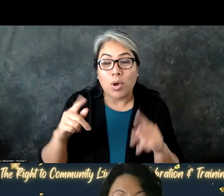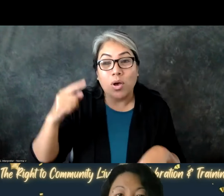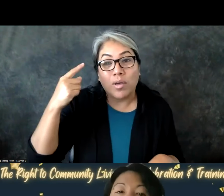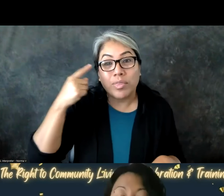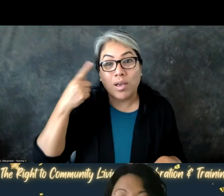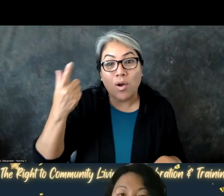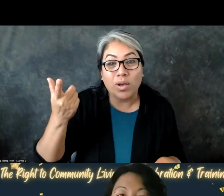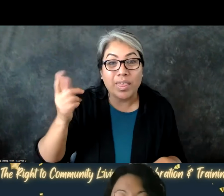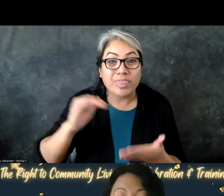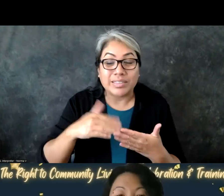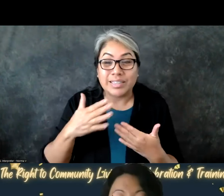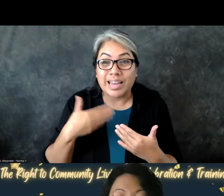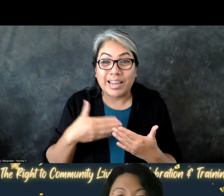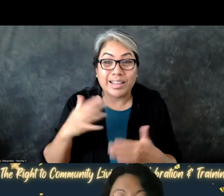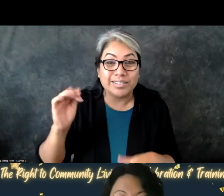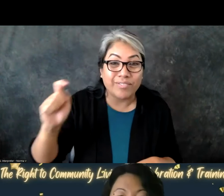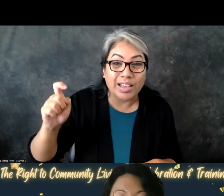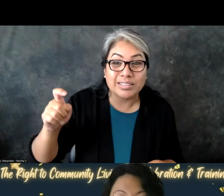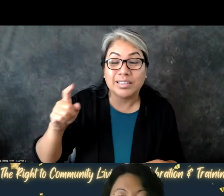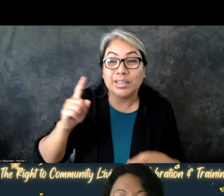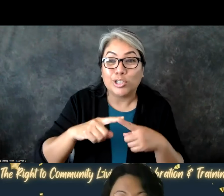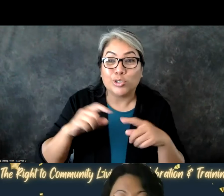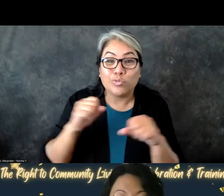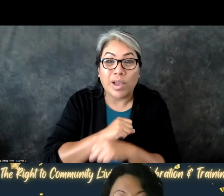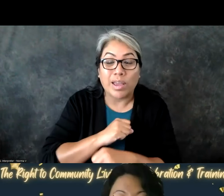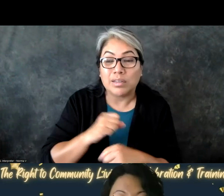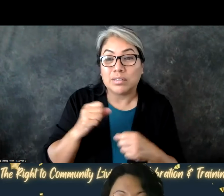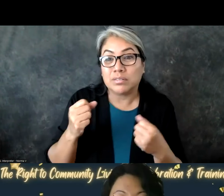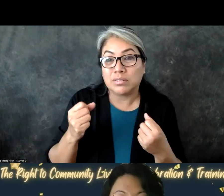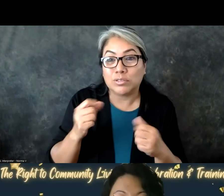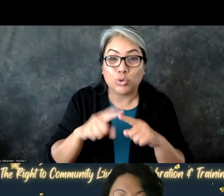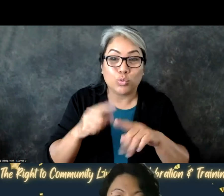Let's put a pin in this because that may be an easy